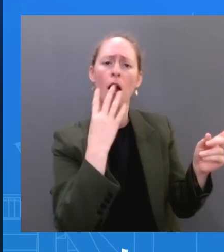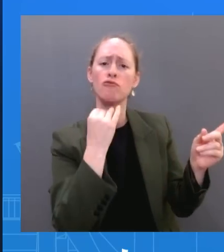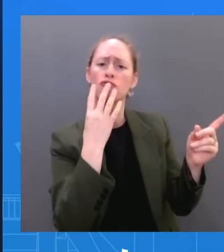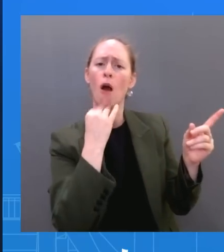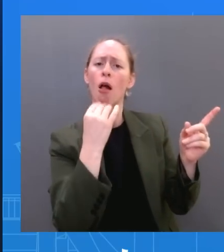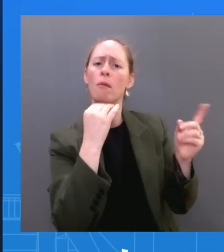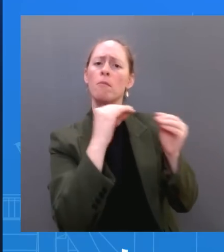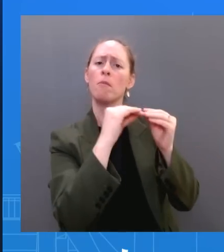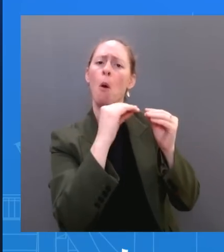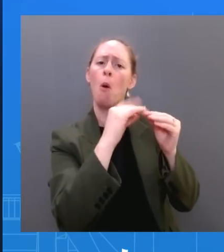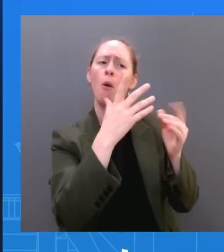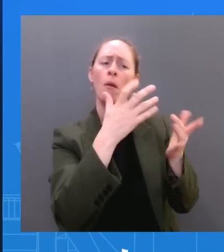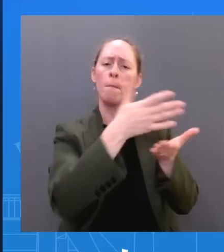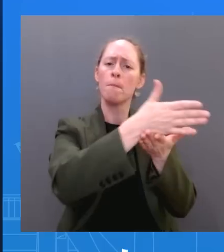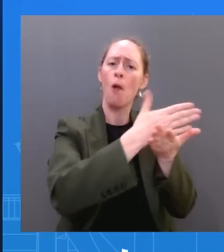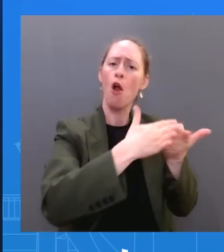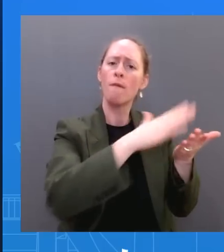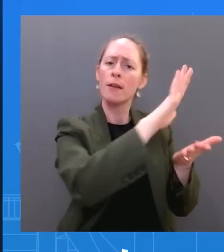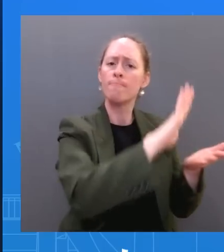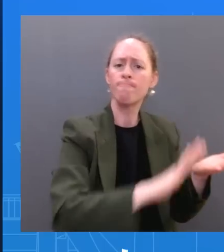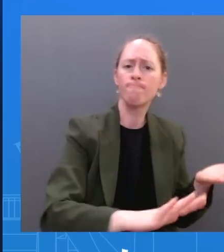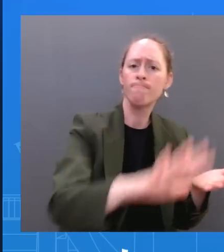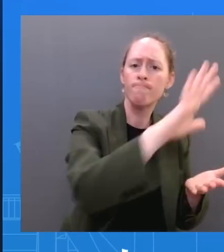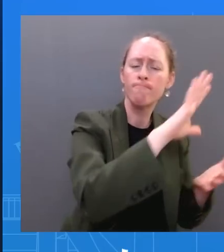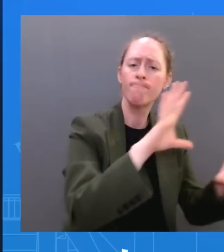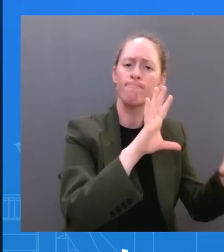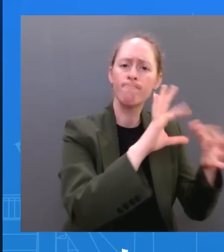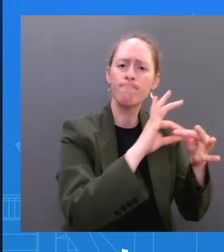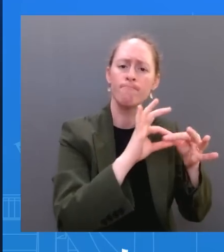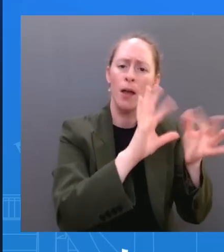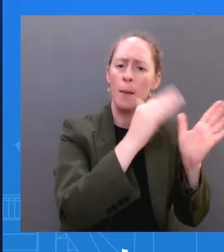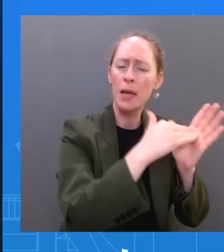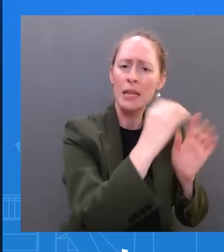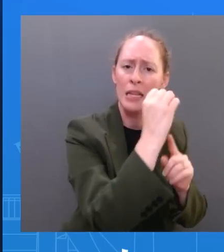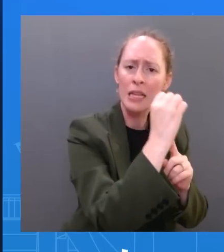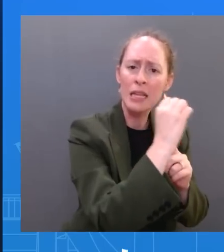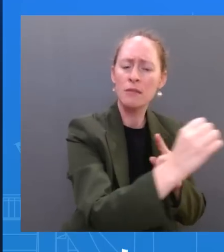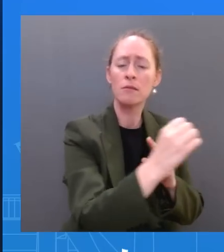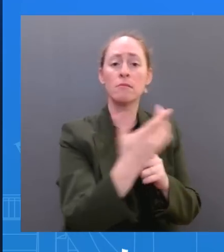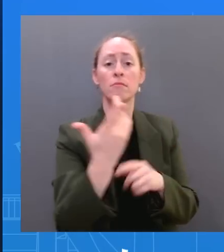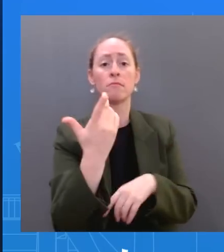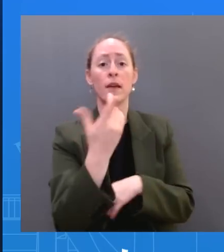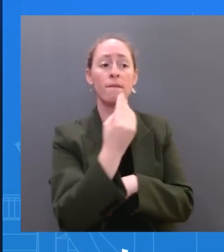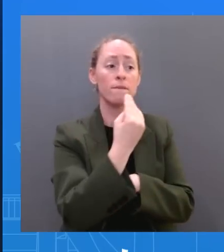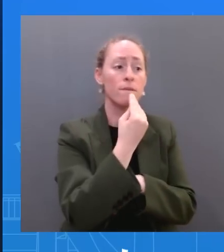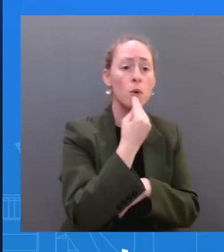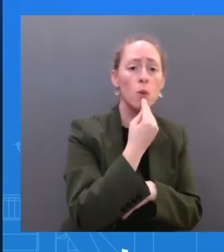And he also has a long and consistent record -- going back to his days as senator, including his years as Vice President,